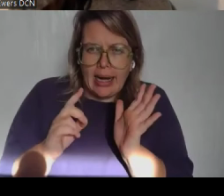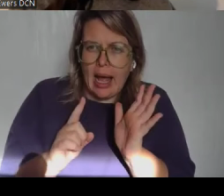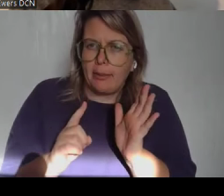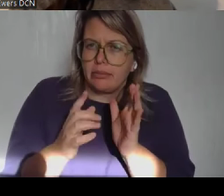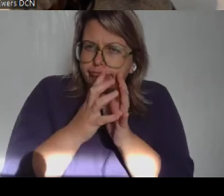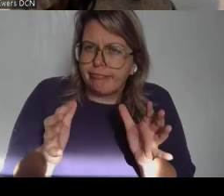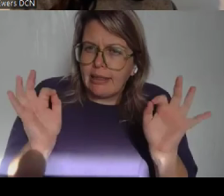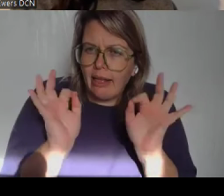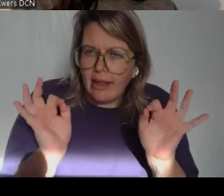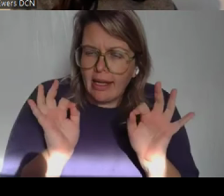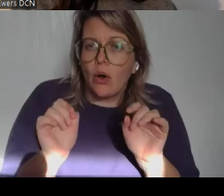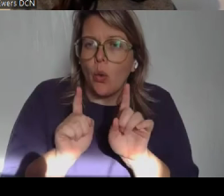of course, build on your success.